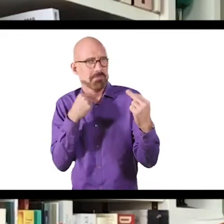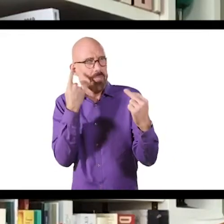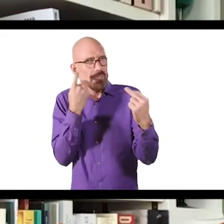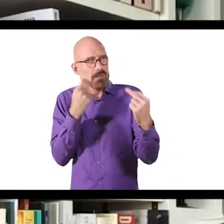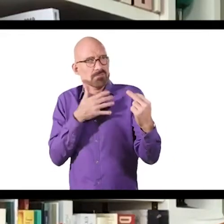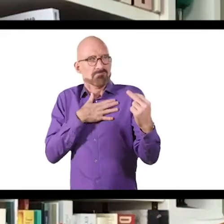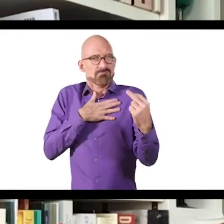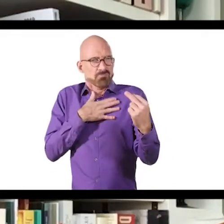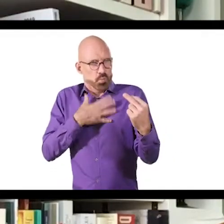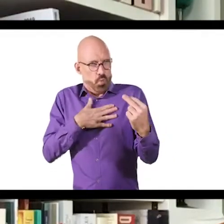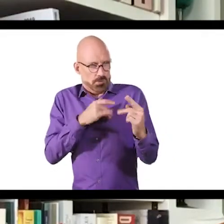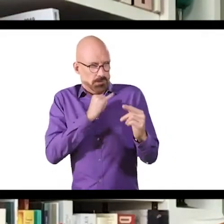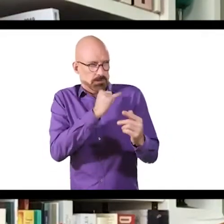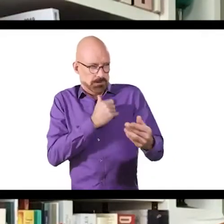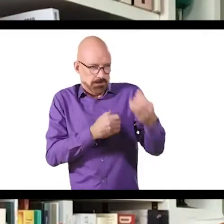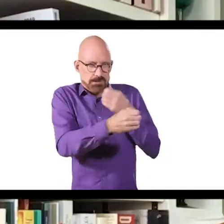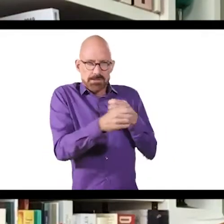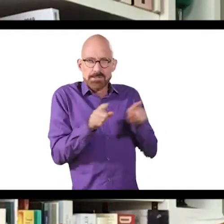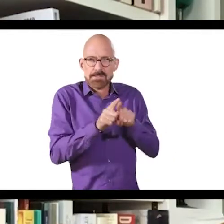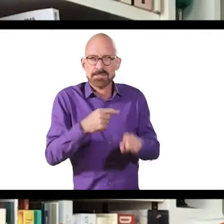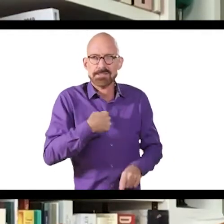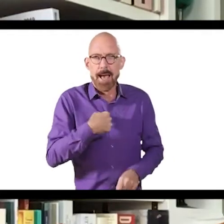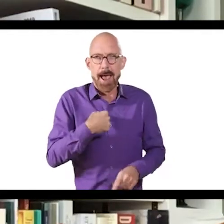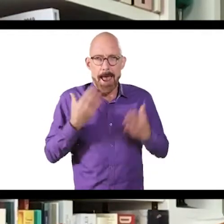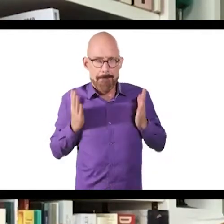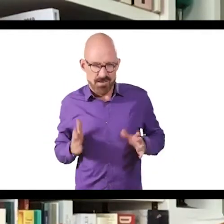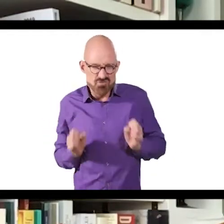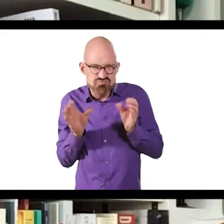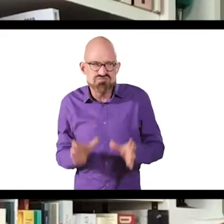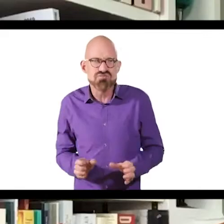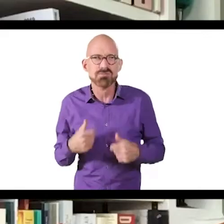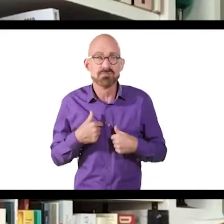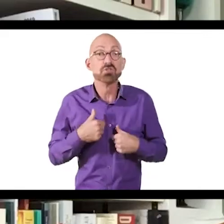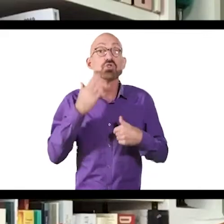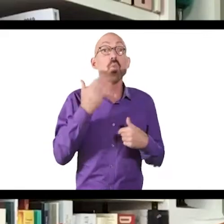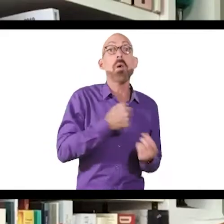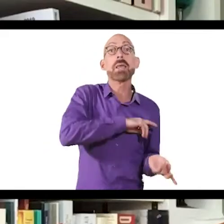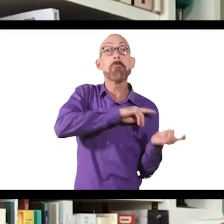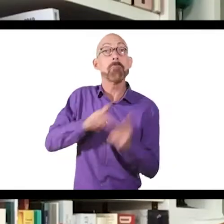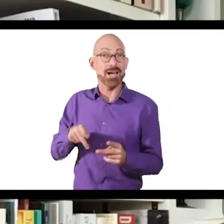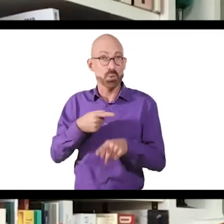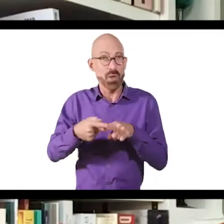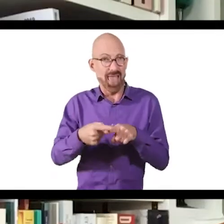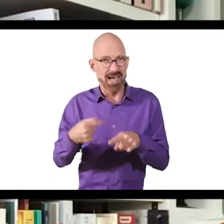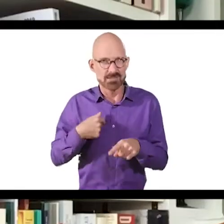And I came back to England and I saved up really hard and I bought myself a pair of skates that were £500 in the early 90s!